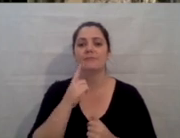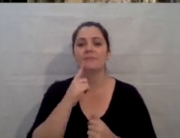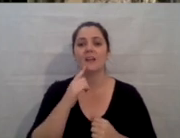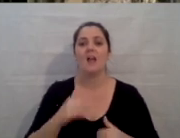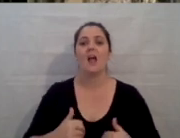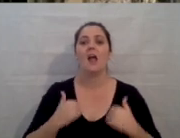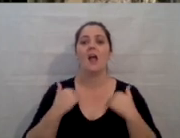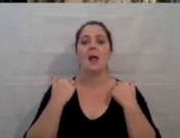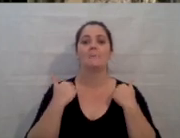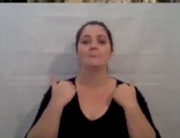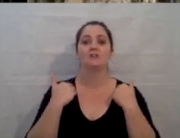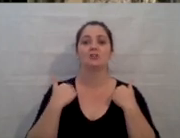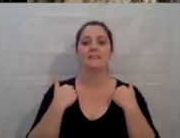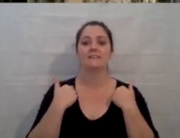back shoulder there,